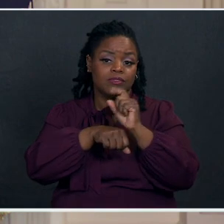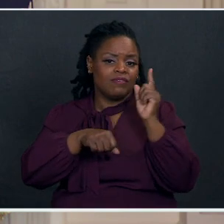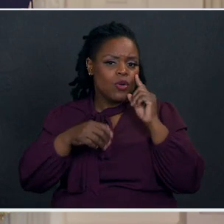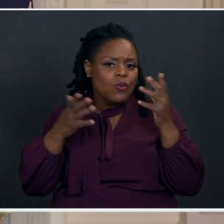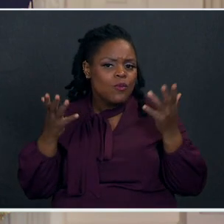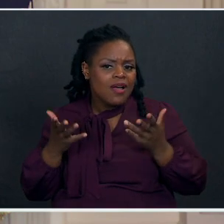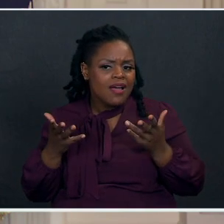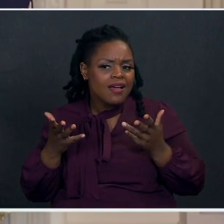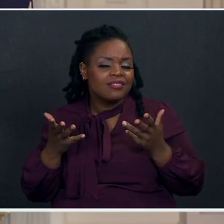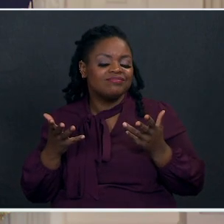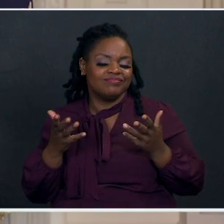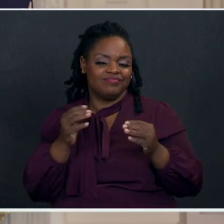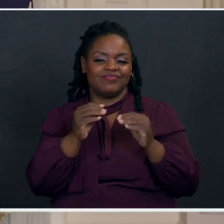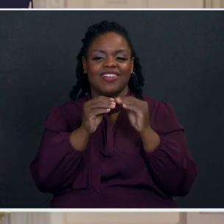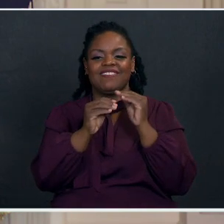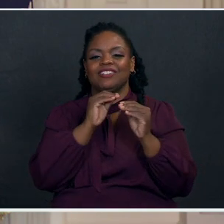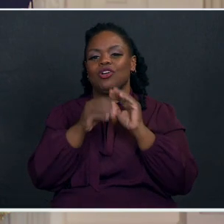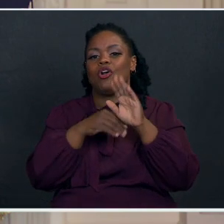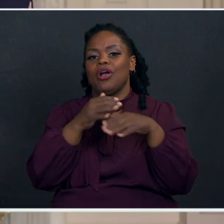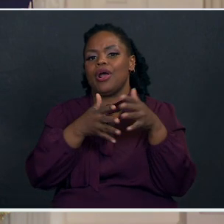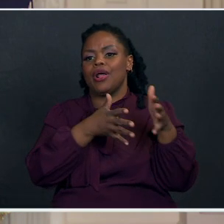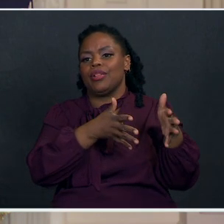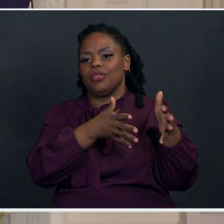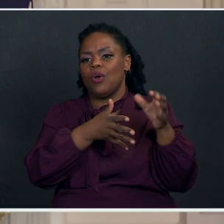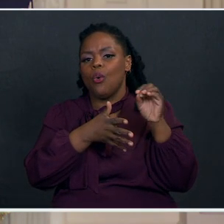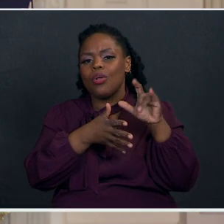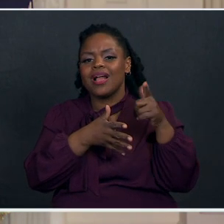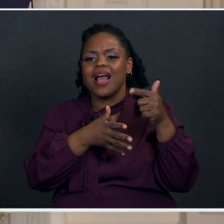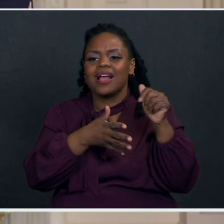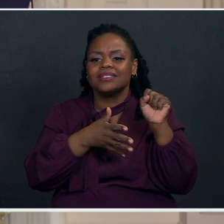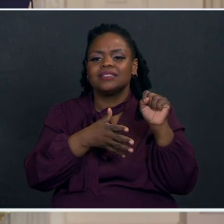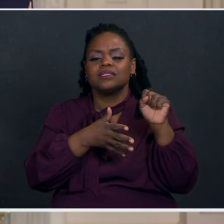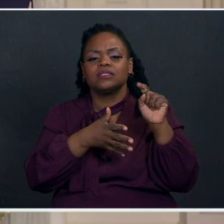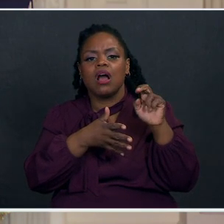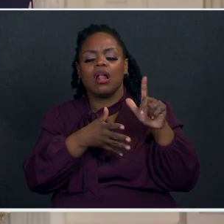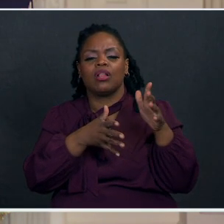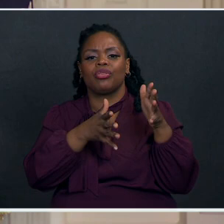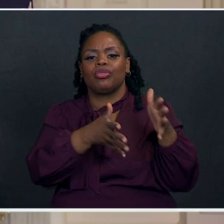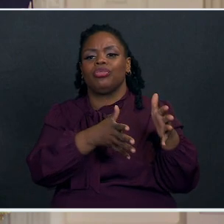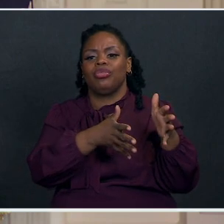and gas wells that pose an ongoing threat to the health and safety of our communities.